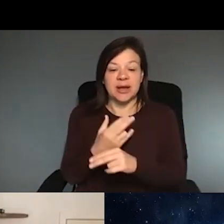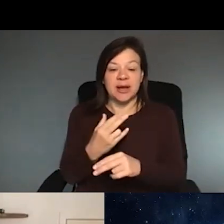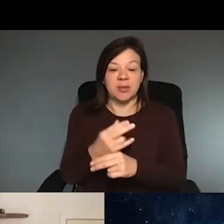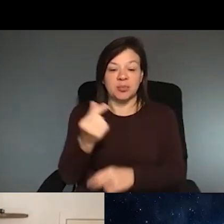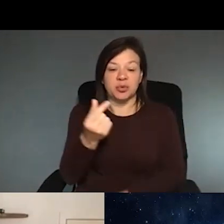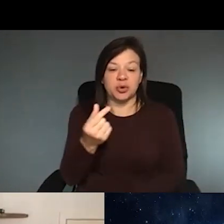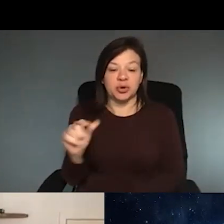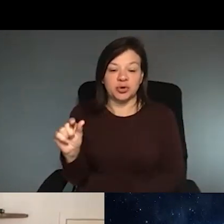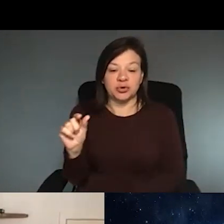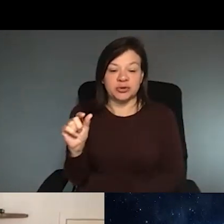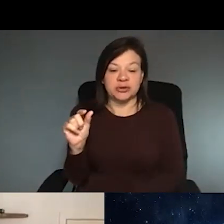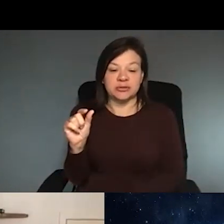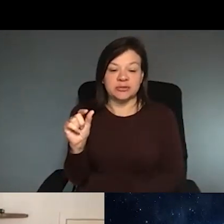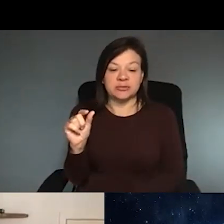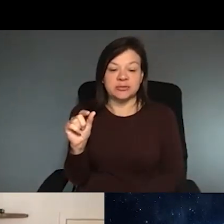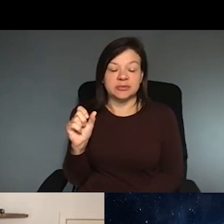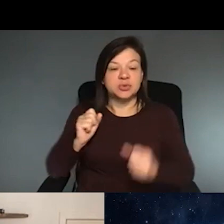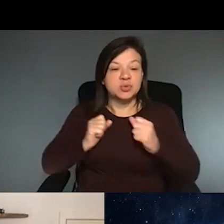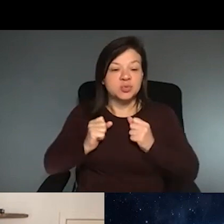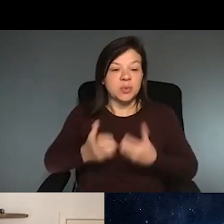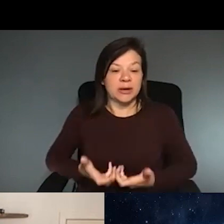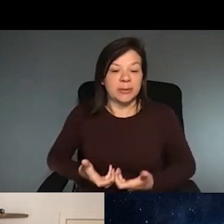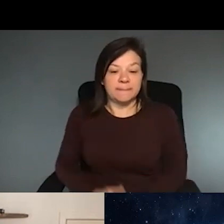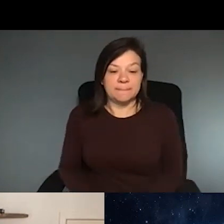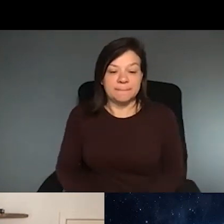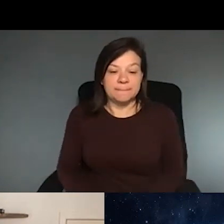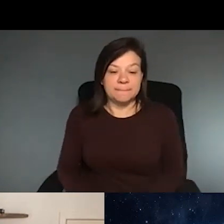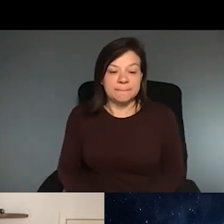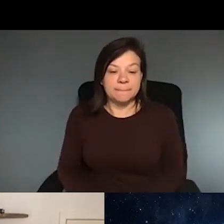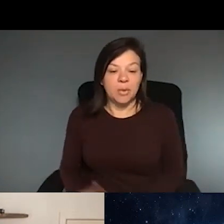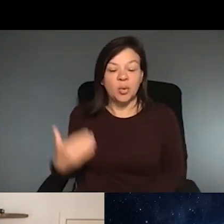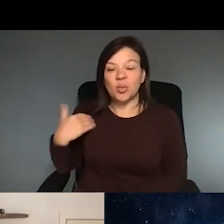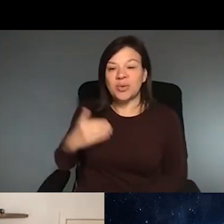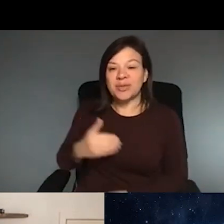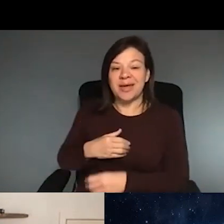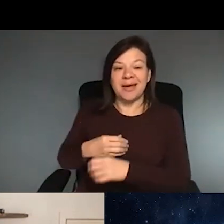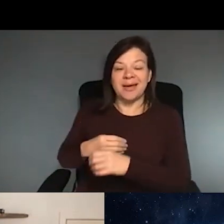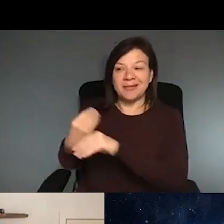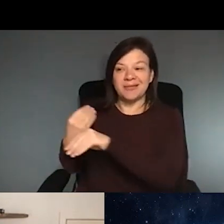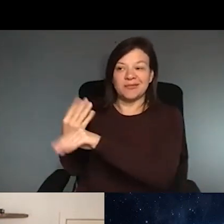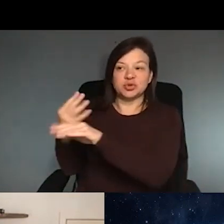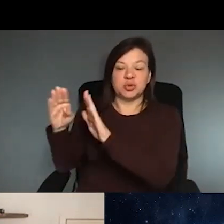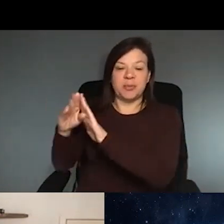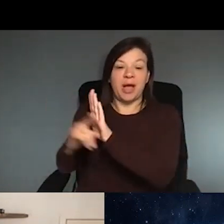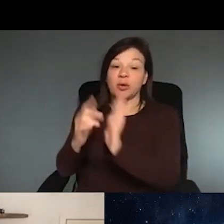SWEATER WITH A VIRTUAL BACKGROUND IT LOOKS LIKE I'M IN SPACE.